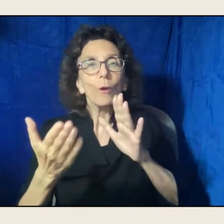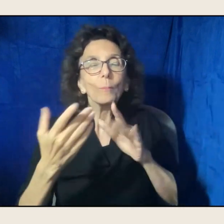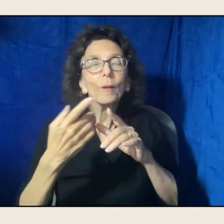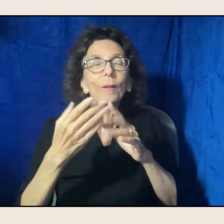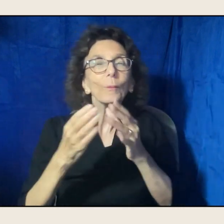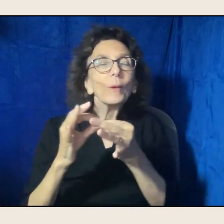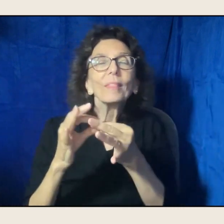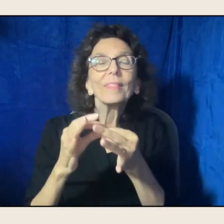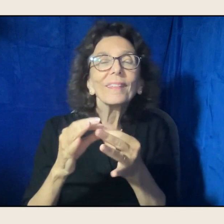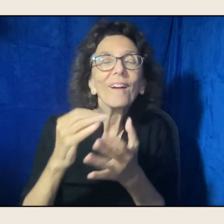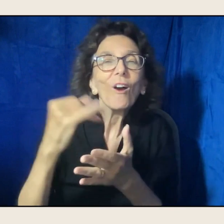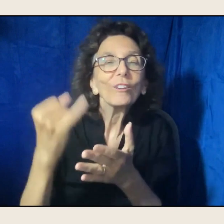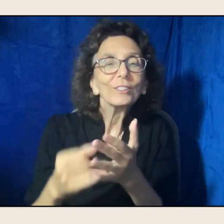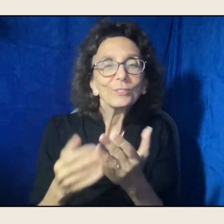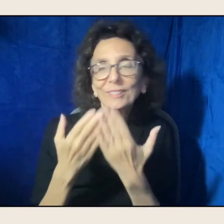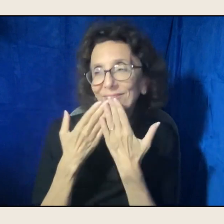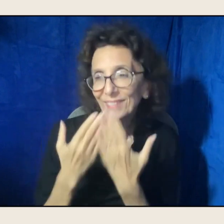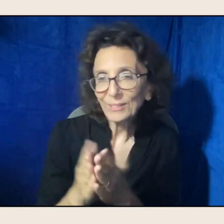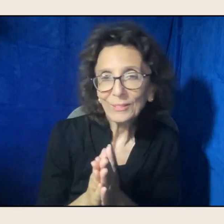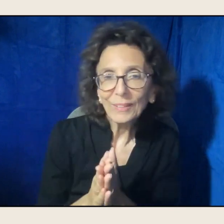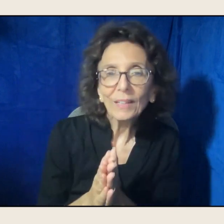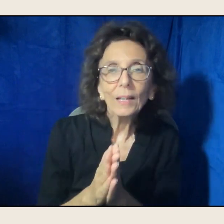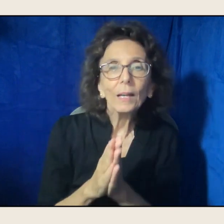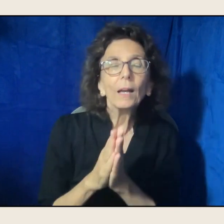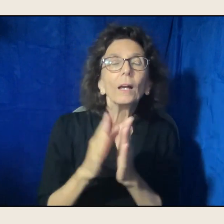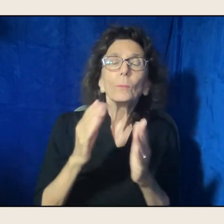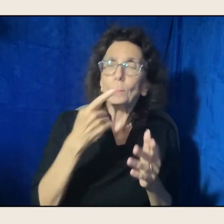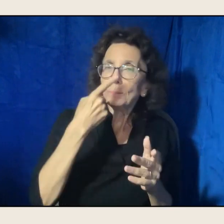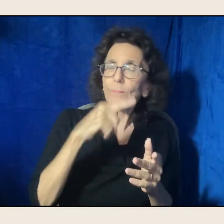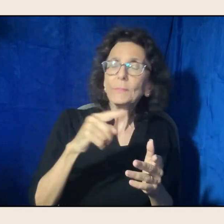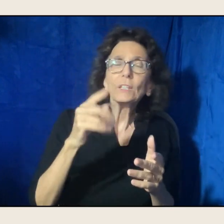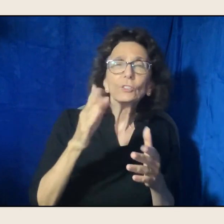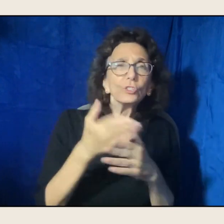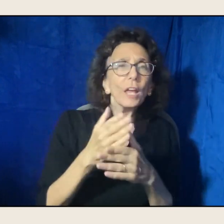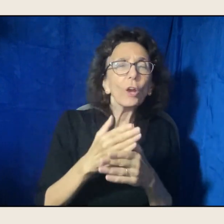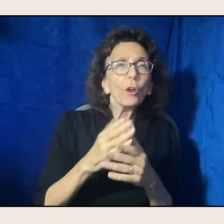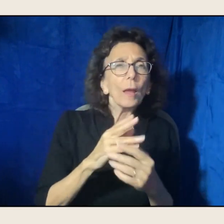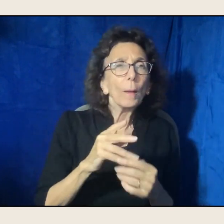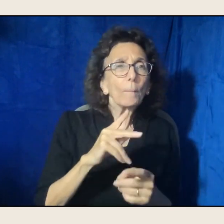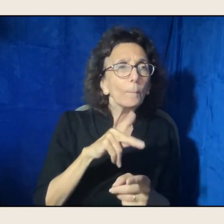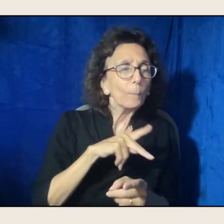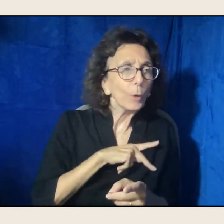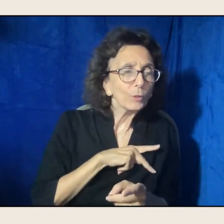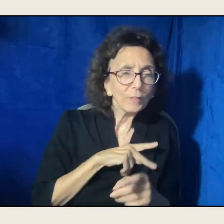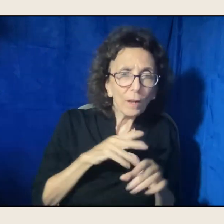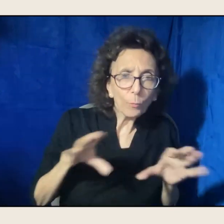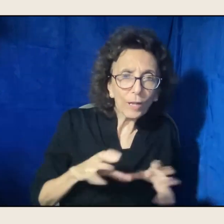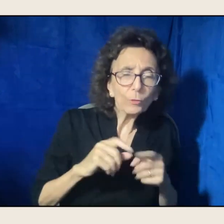Thank you. Could you share any personal or communal practices you use to connect,